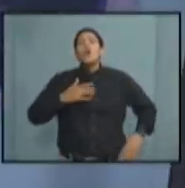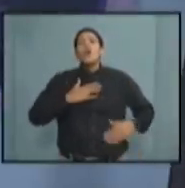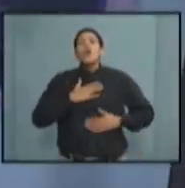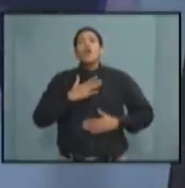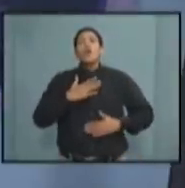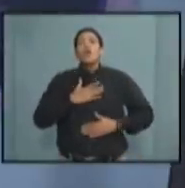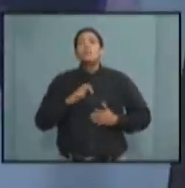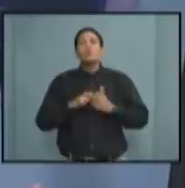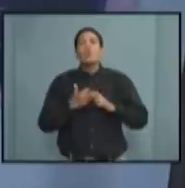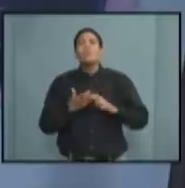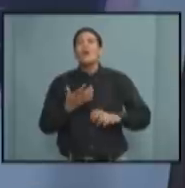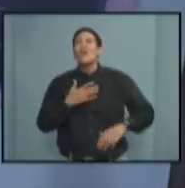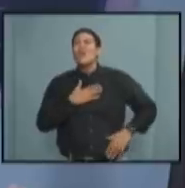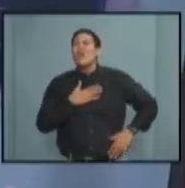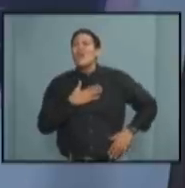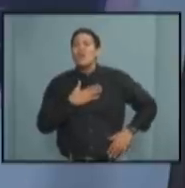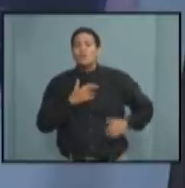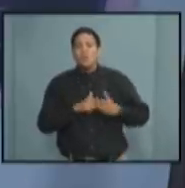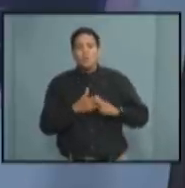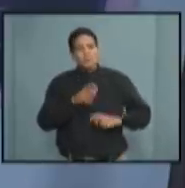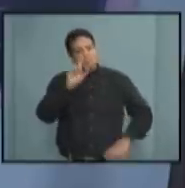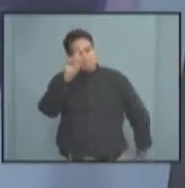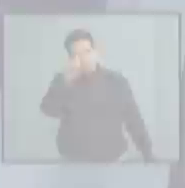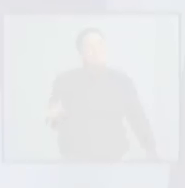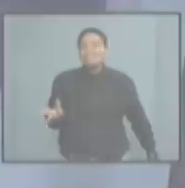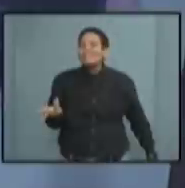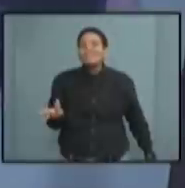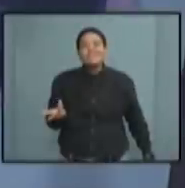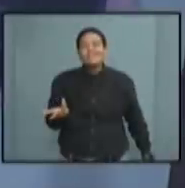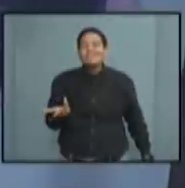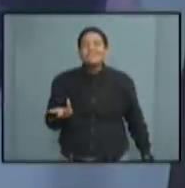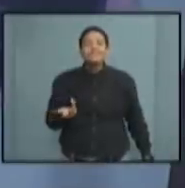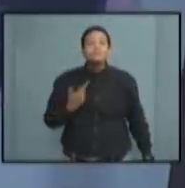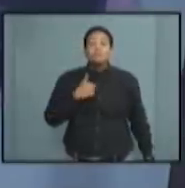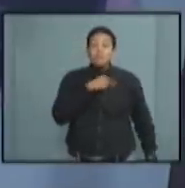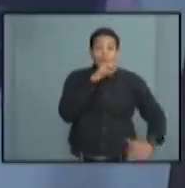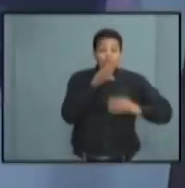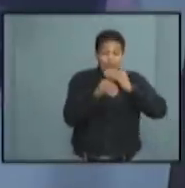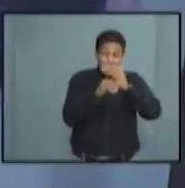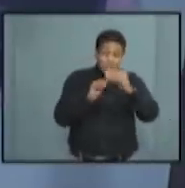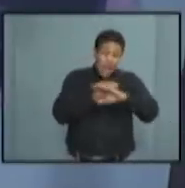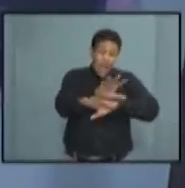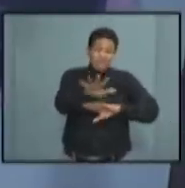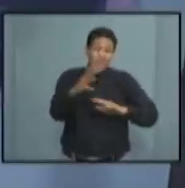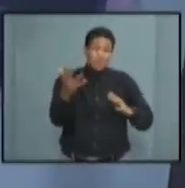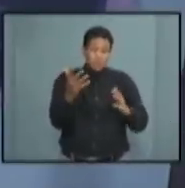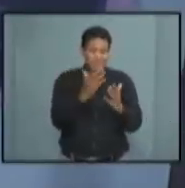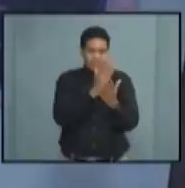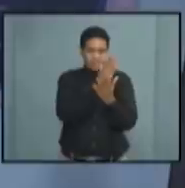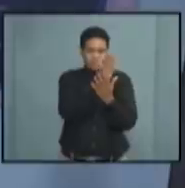must stay at home we're also advising the following categories of persons to